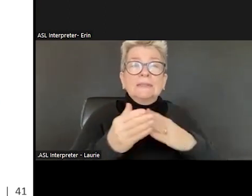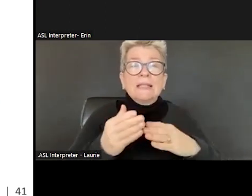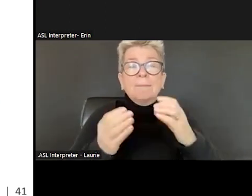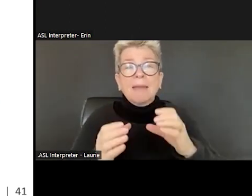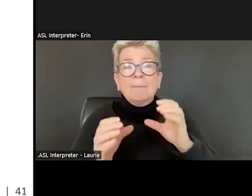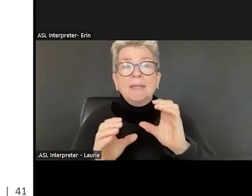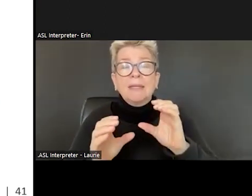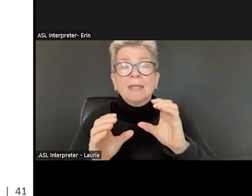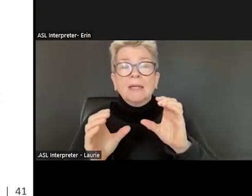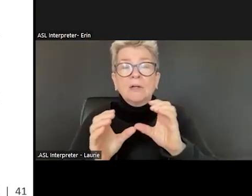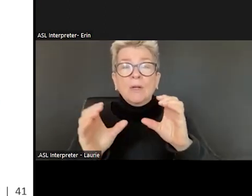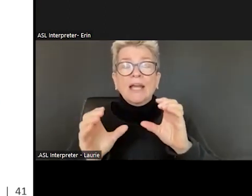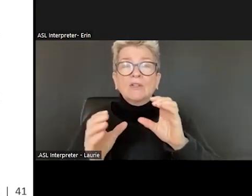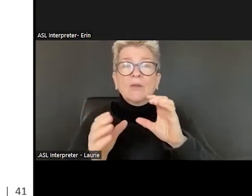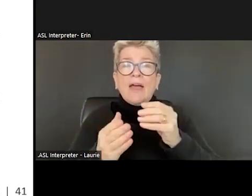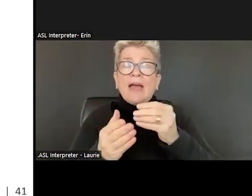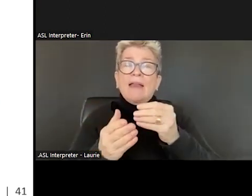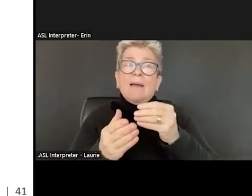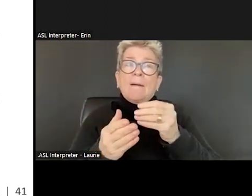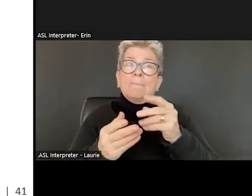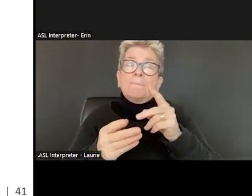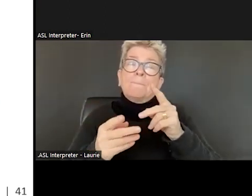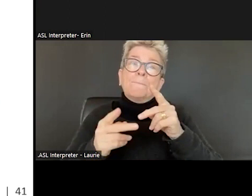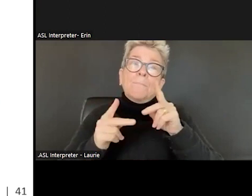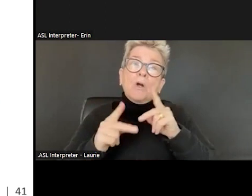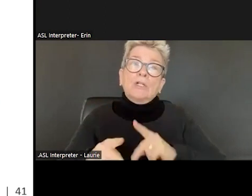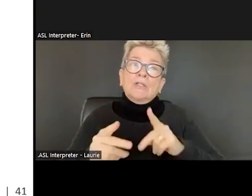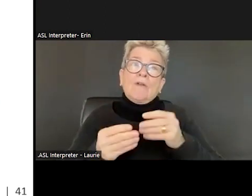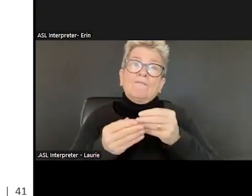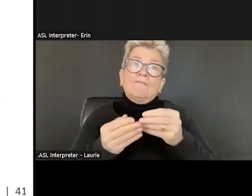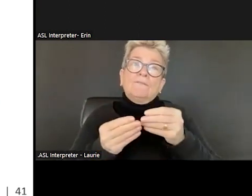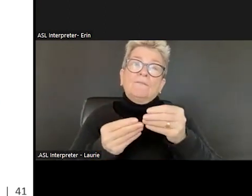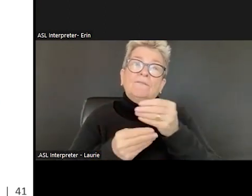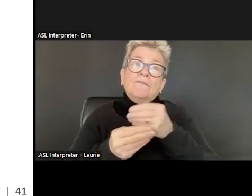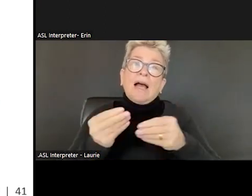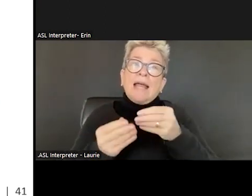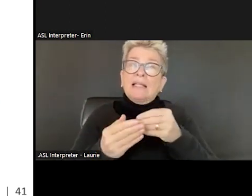where personal finance would be a natural fit, and others are teachers from other